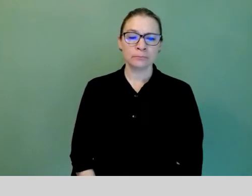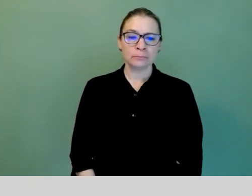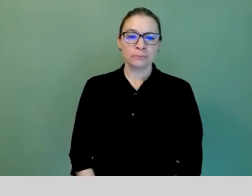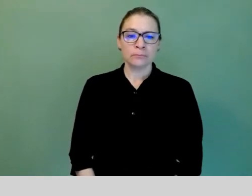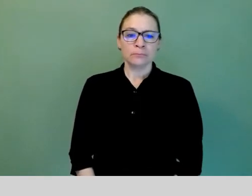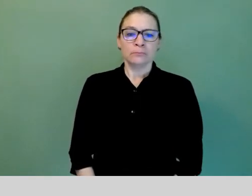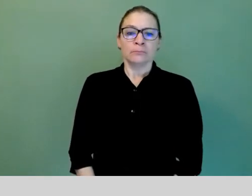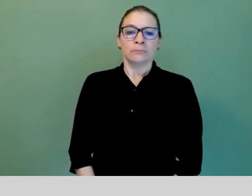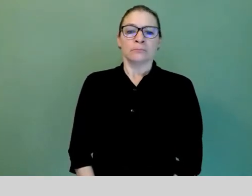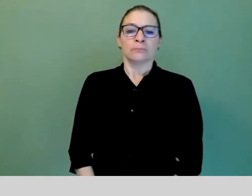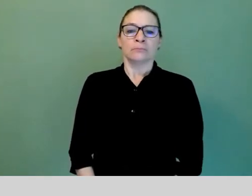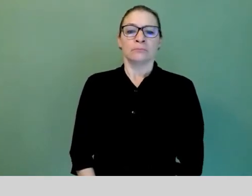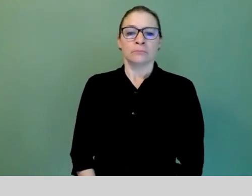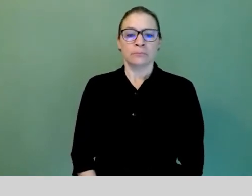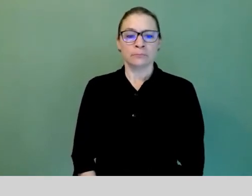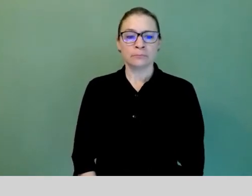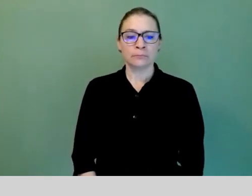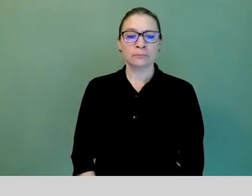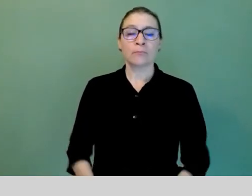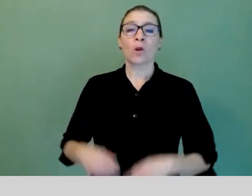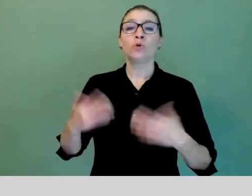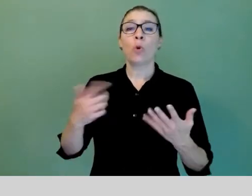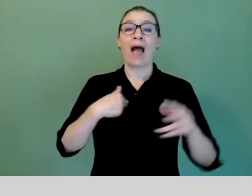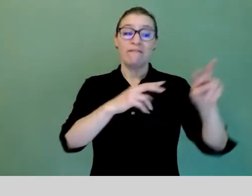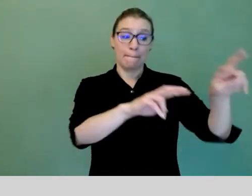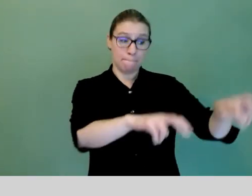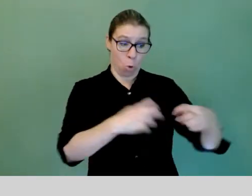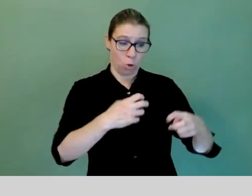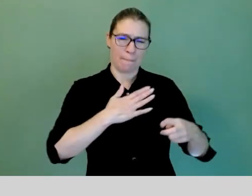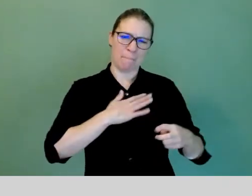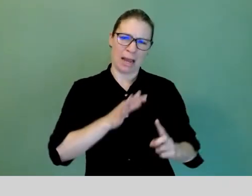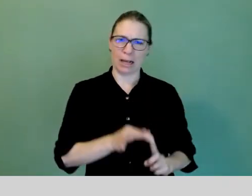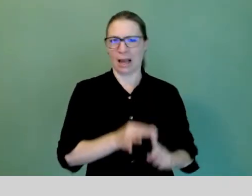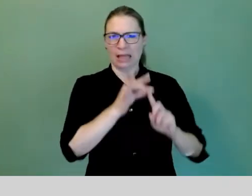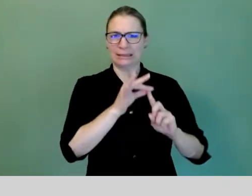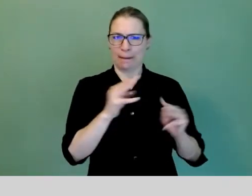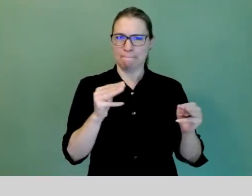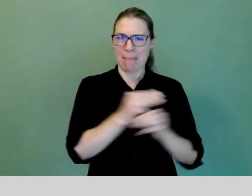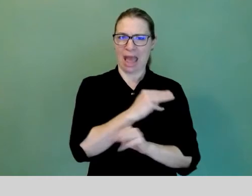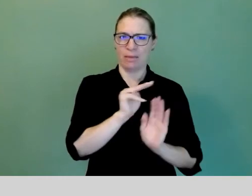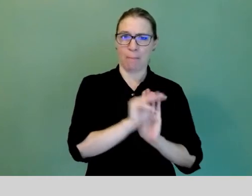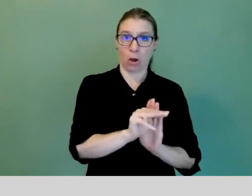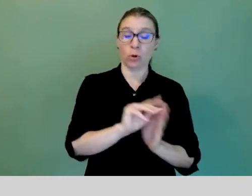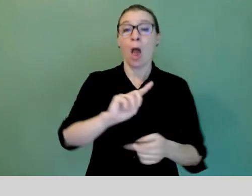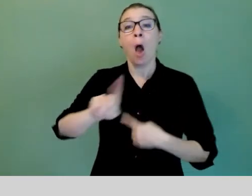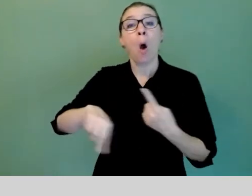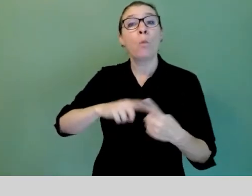So here I've imported my custom math module, and when I call pi, it returns a value